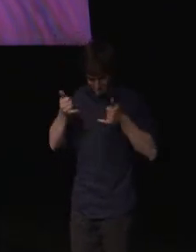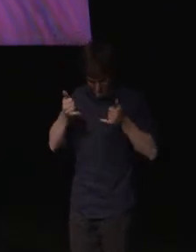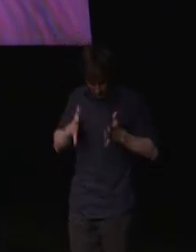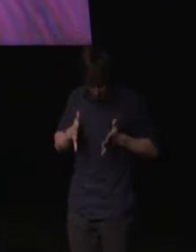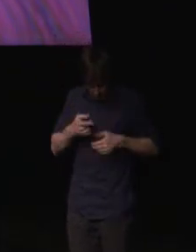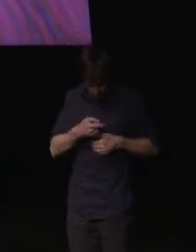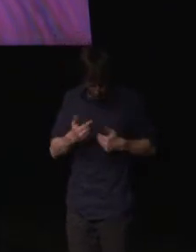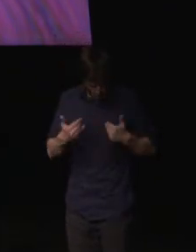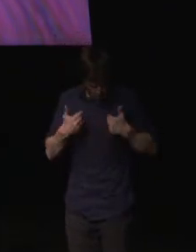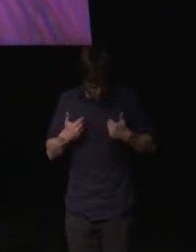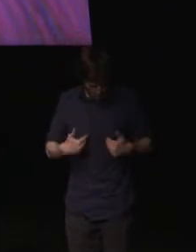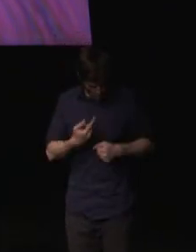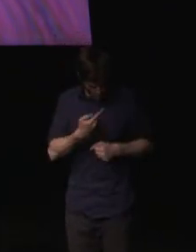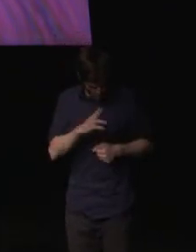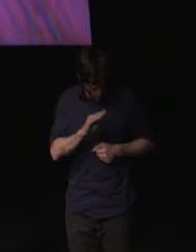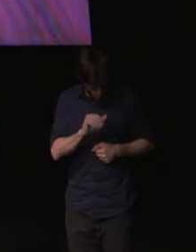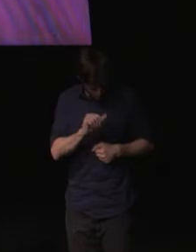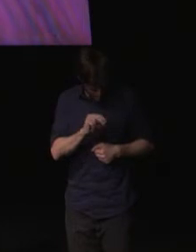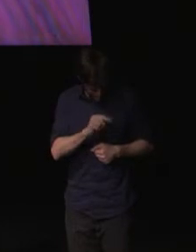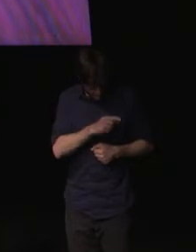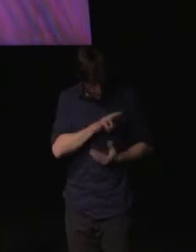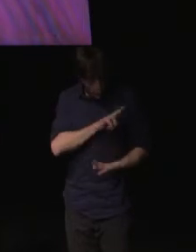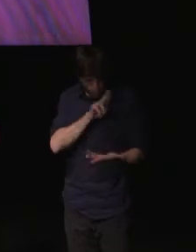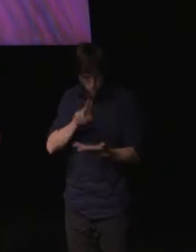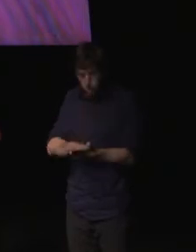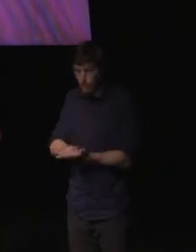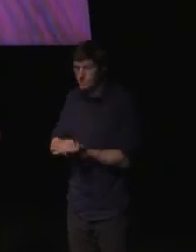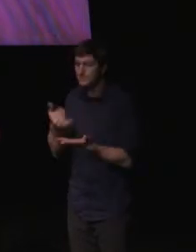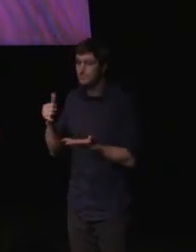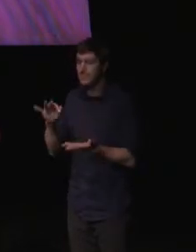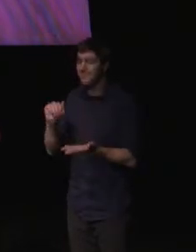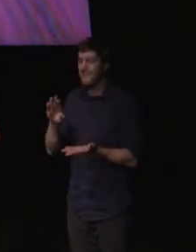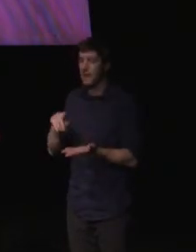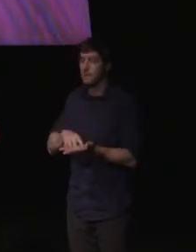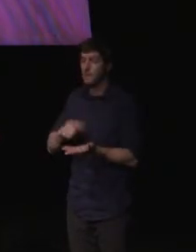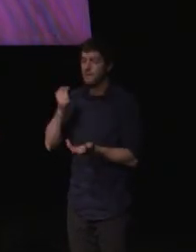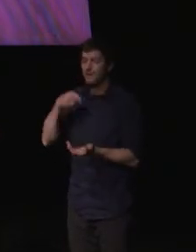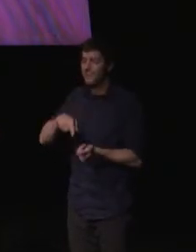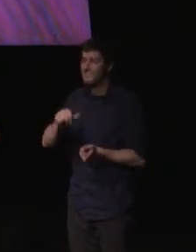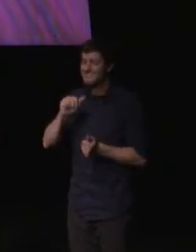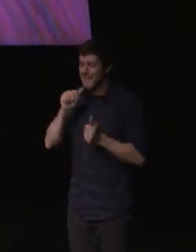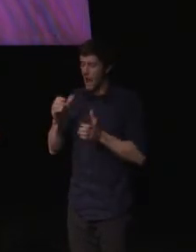You log that player into PlayFab. PlayFab is not a consumer facing identity.